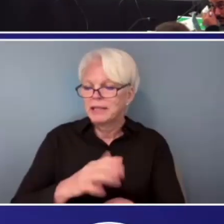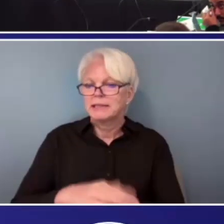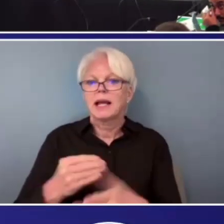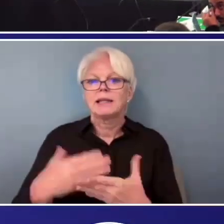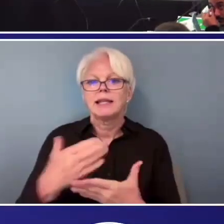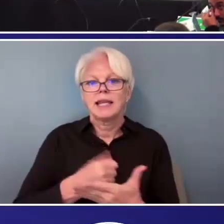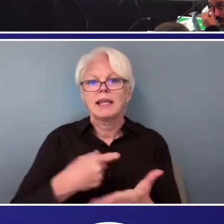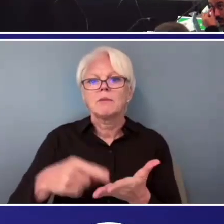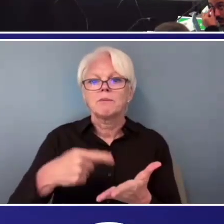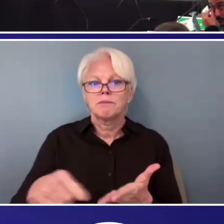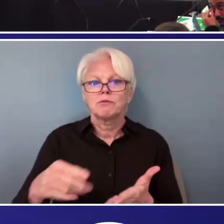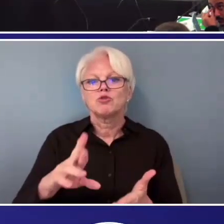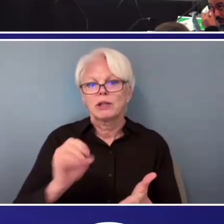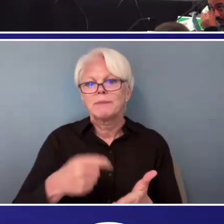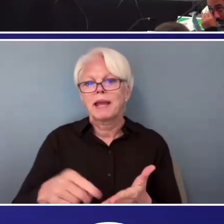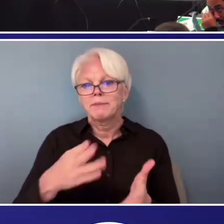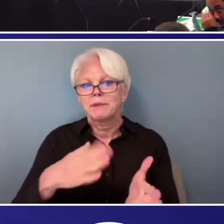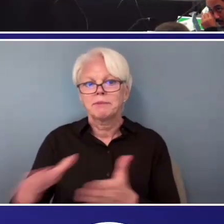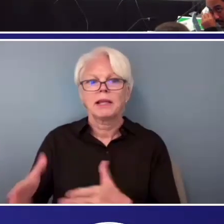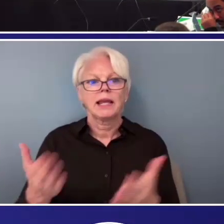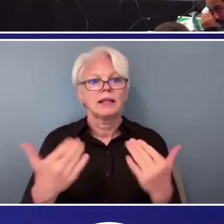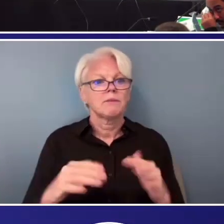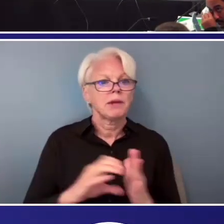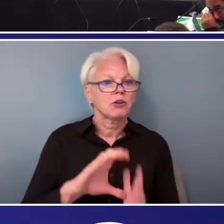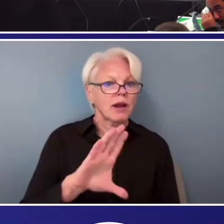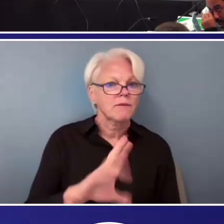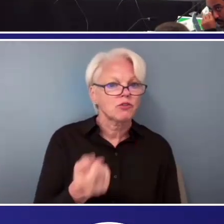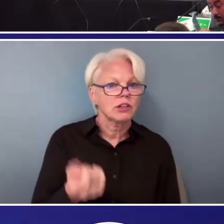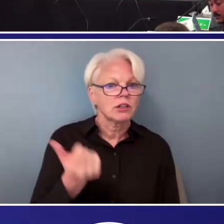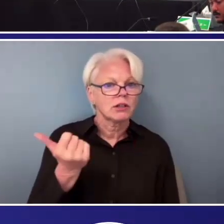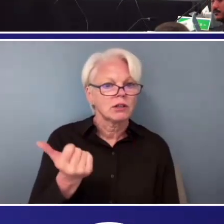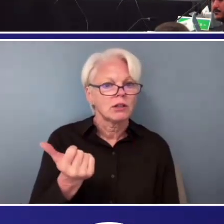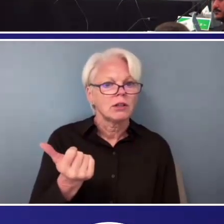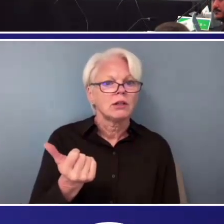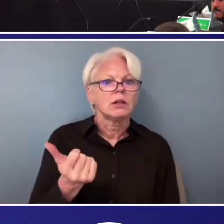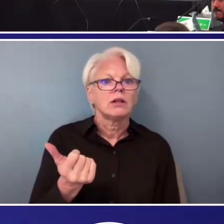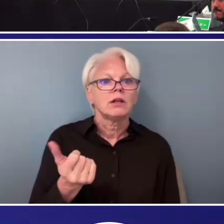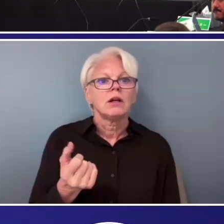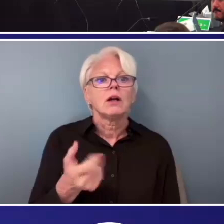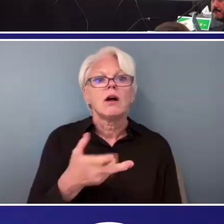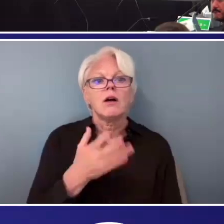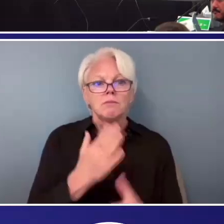Paragraph (3), we've removed the reference to partial financial hardship.